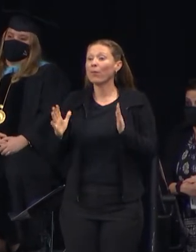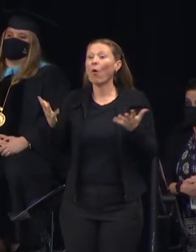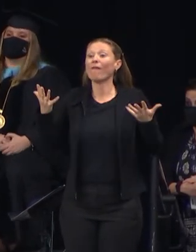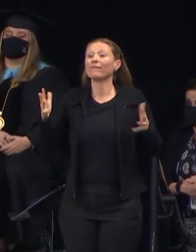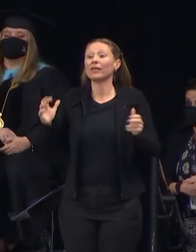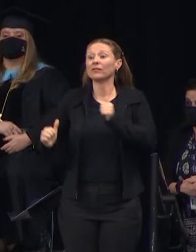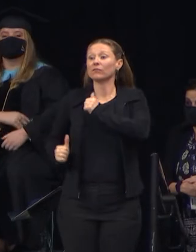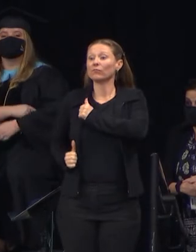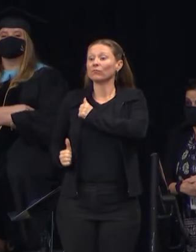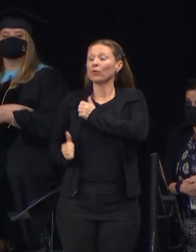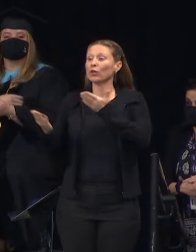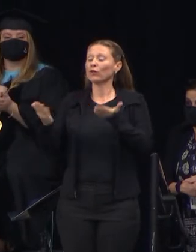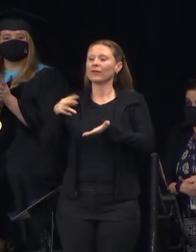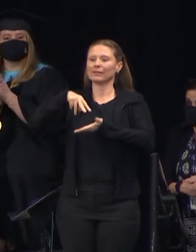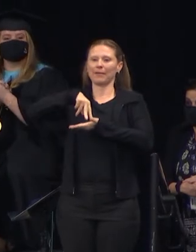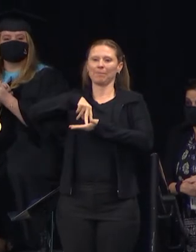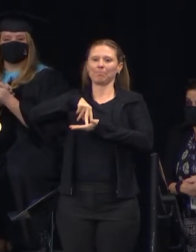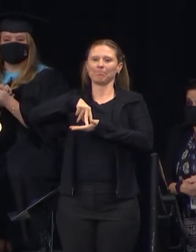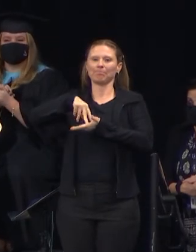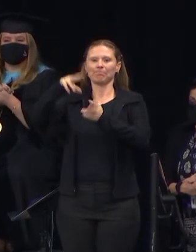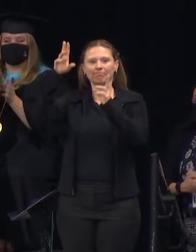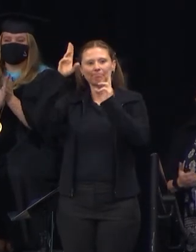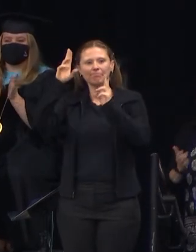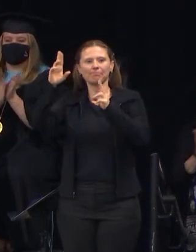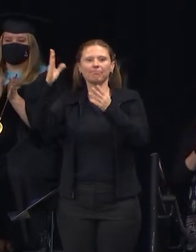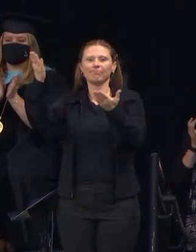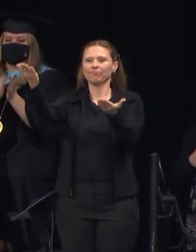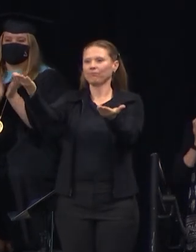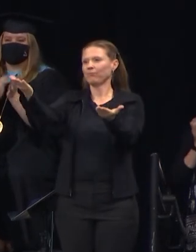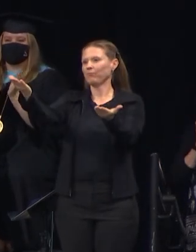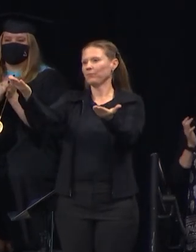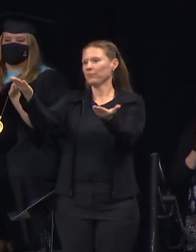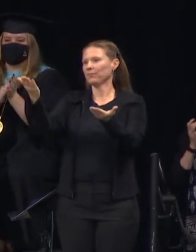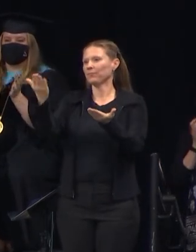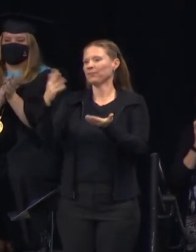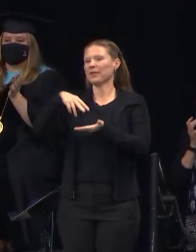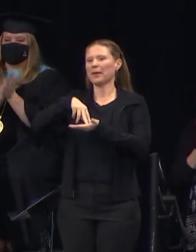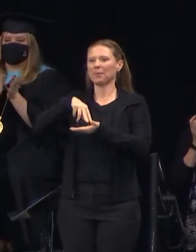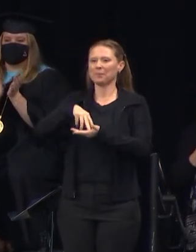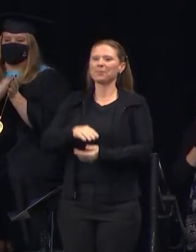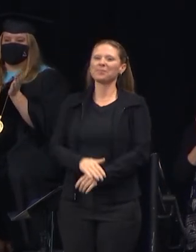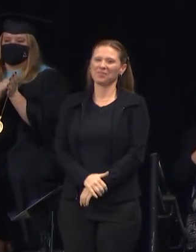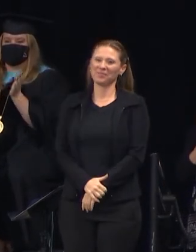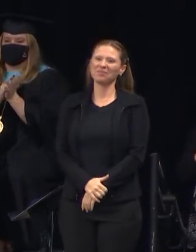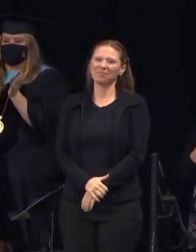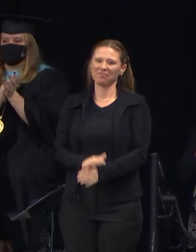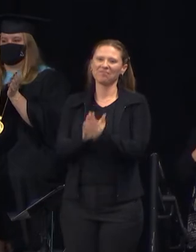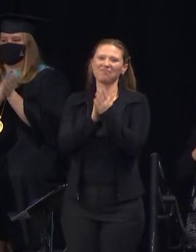so we can take a look at you. Come on, stand up. (audience applauding)